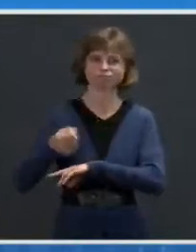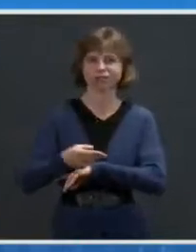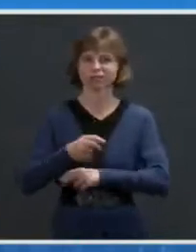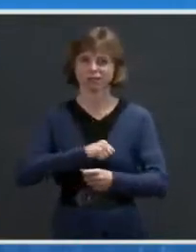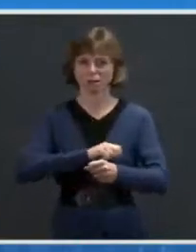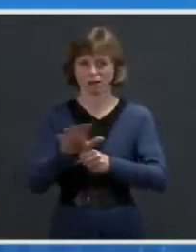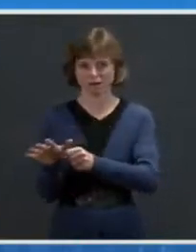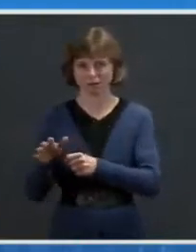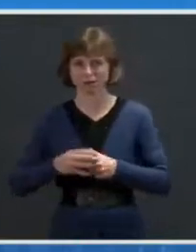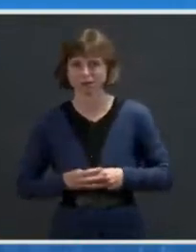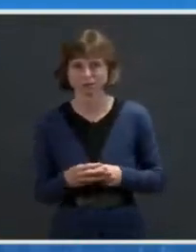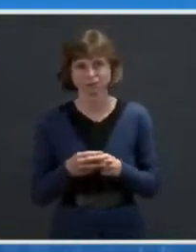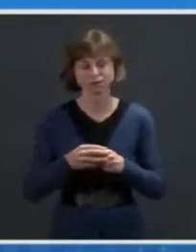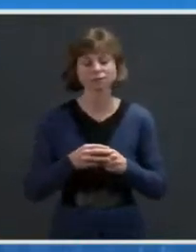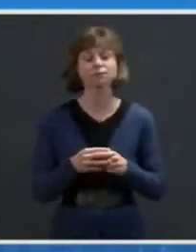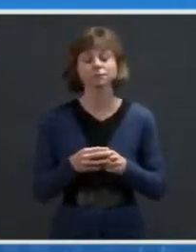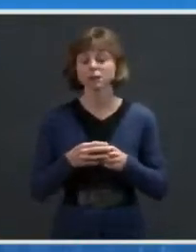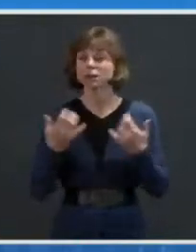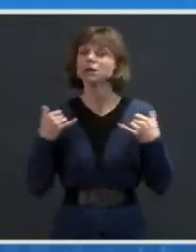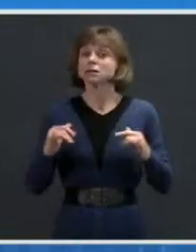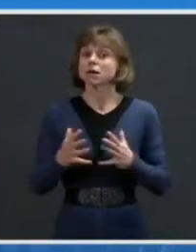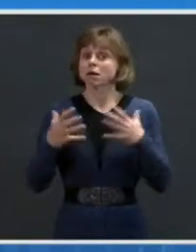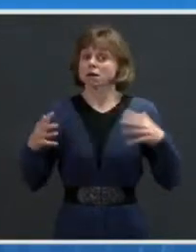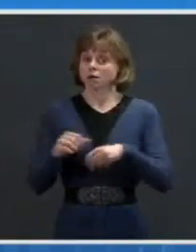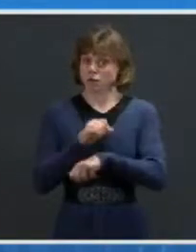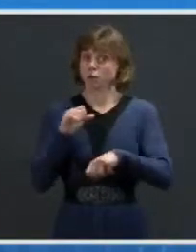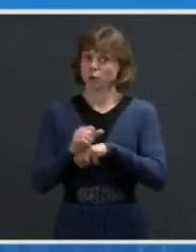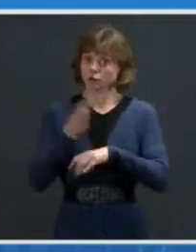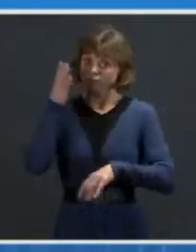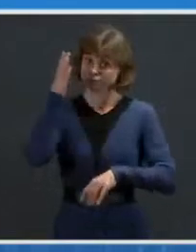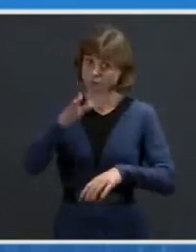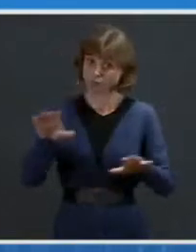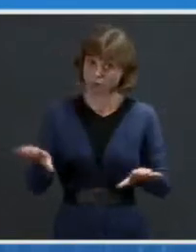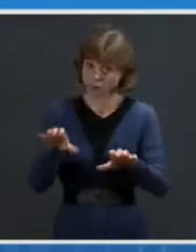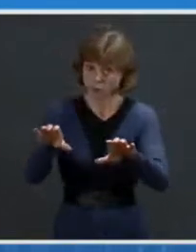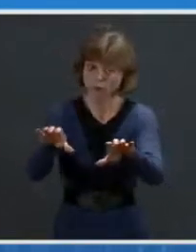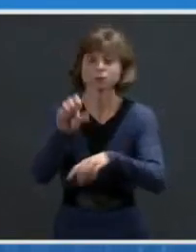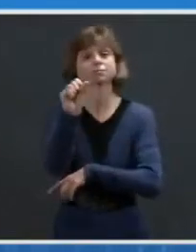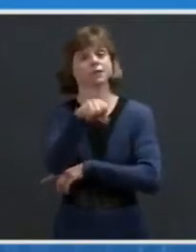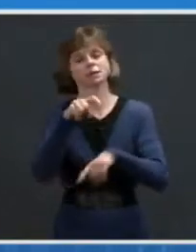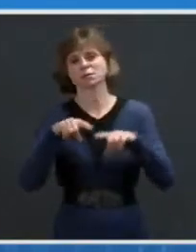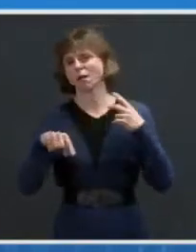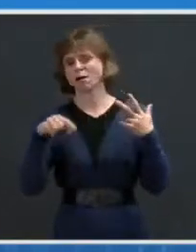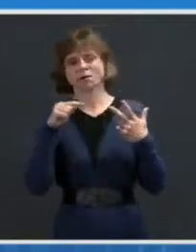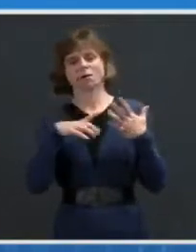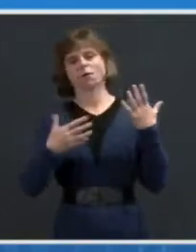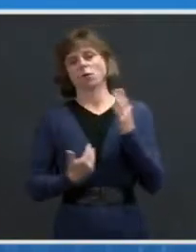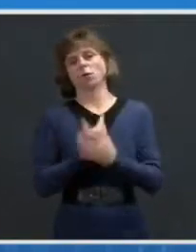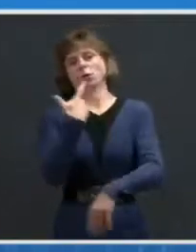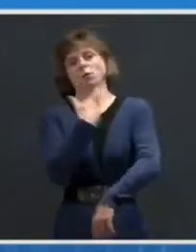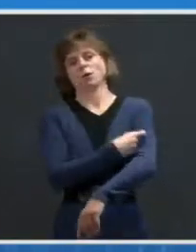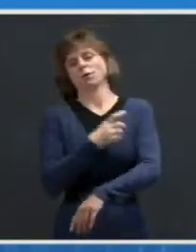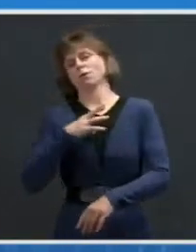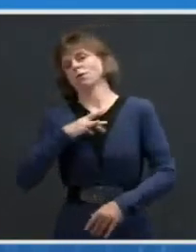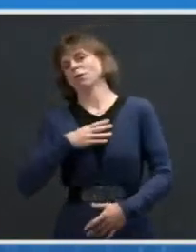EFFECTIVE VACCINE.